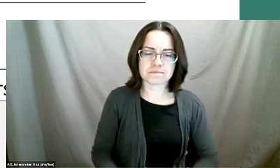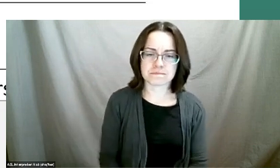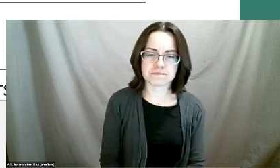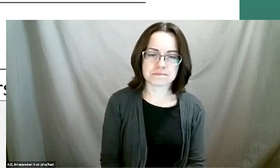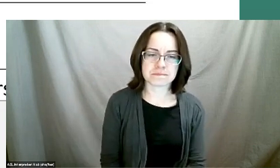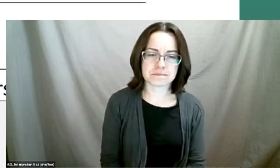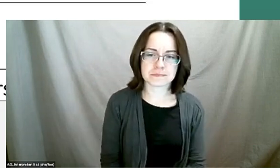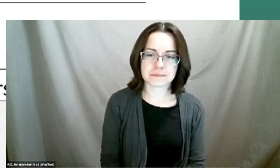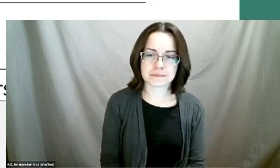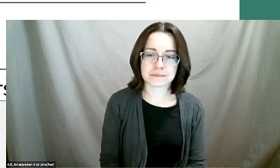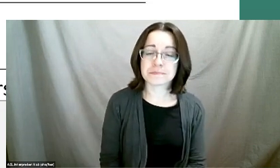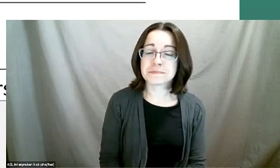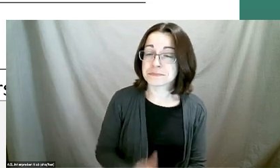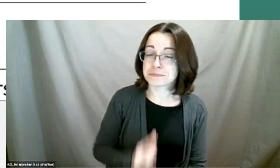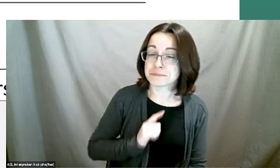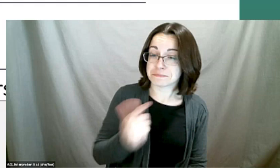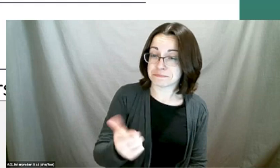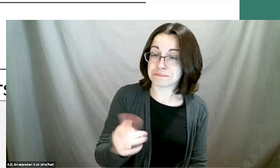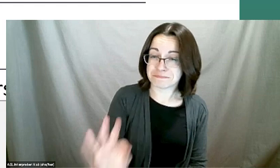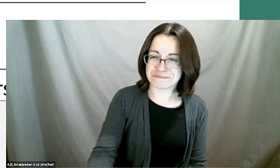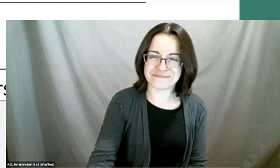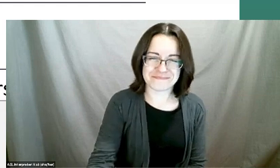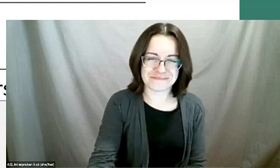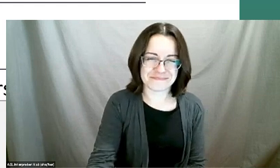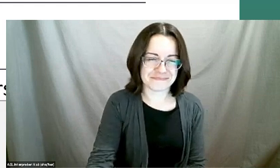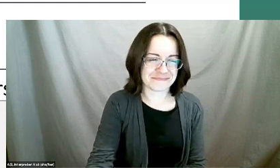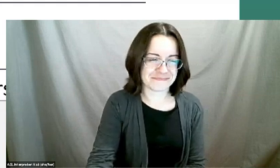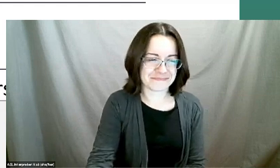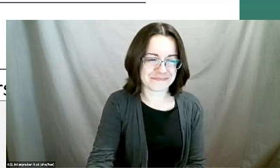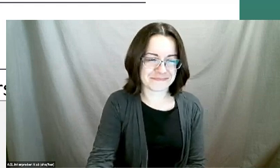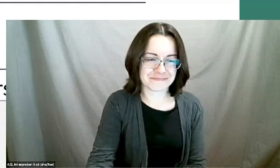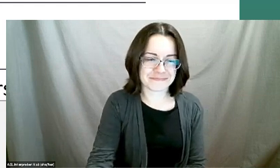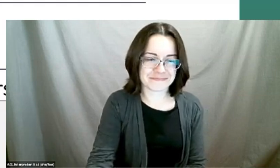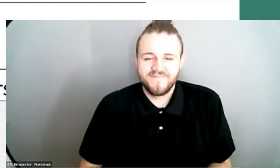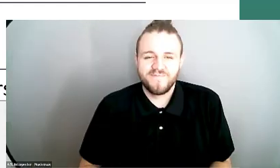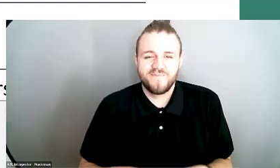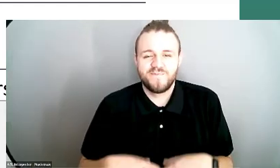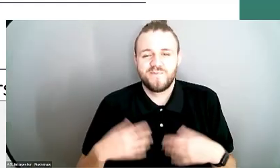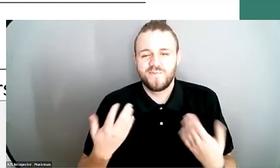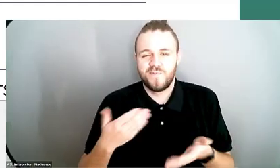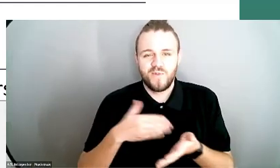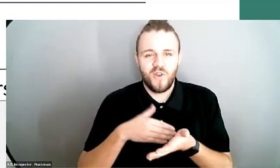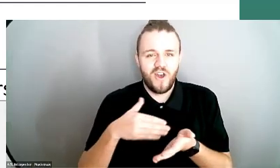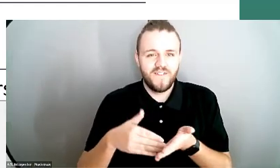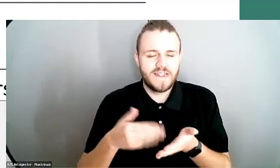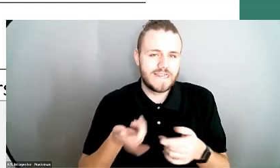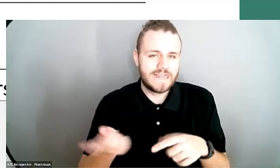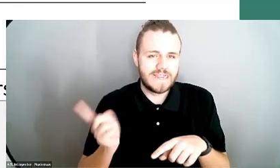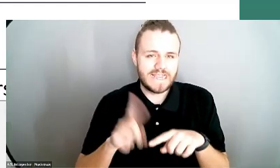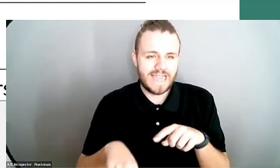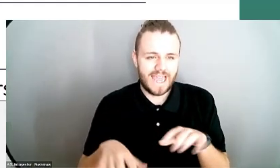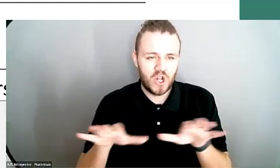So often, you know, I can't do what I would do with my regular population.